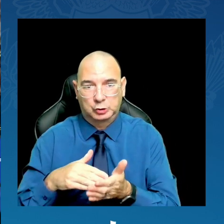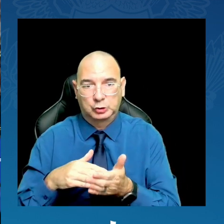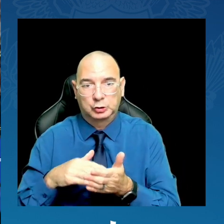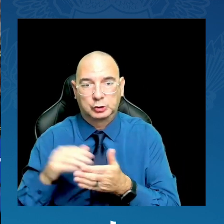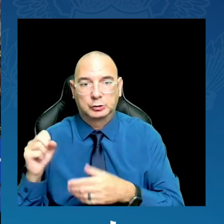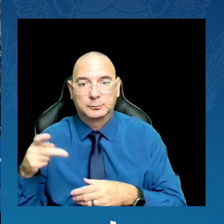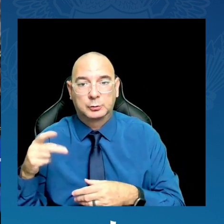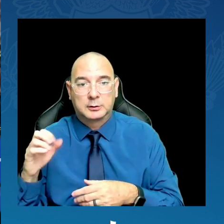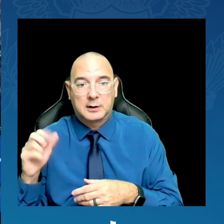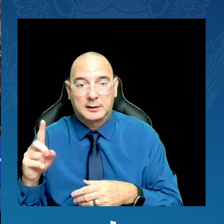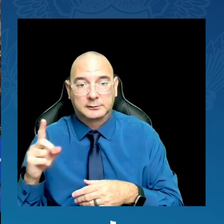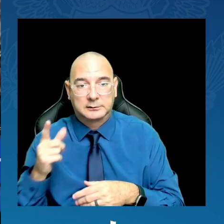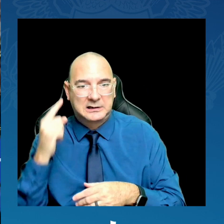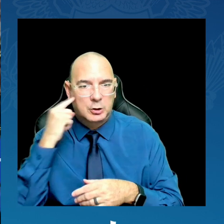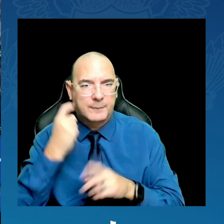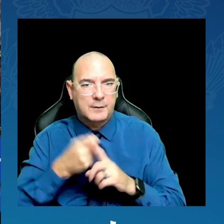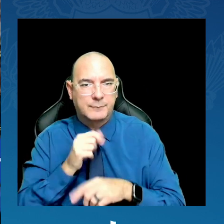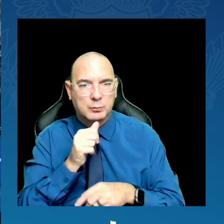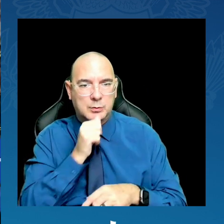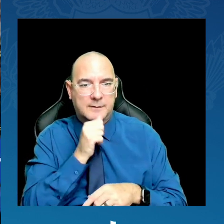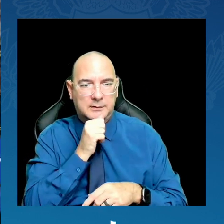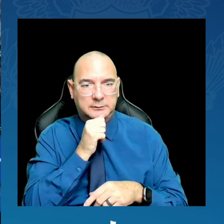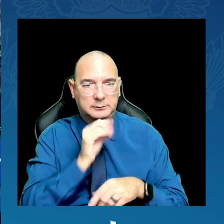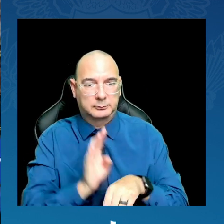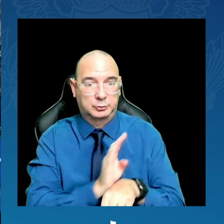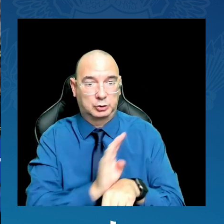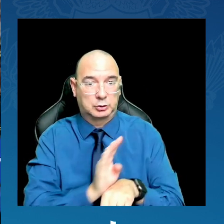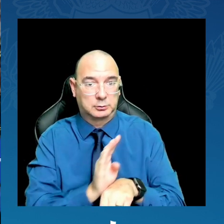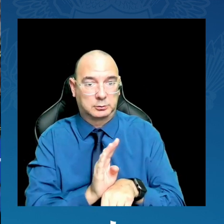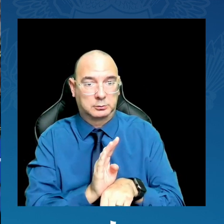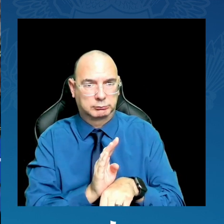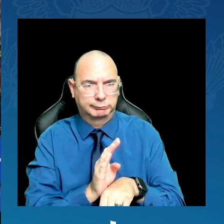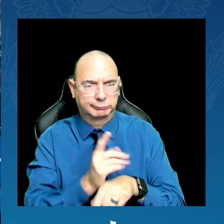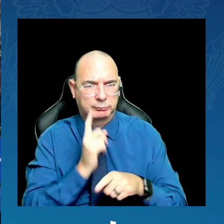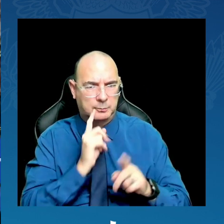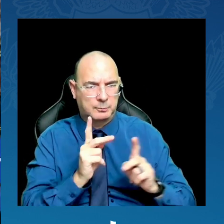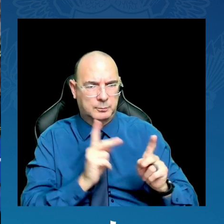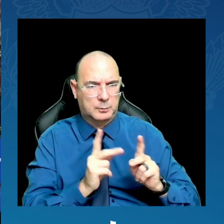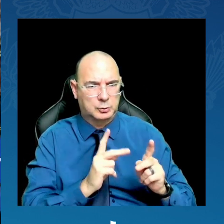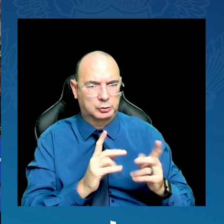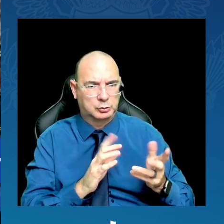about how they are, how the technology is moving so quickly